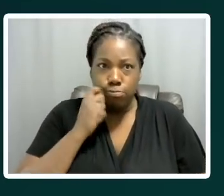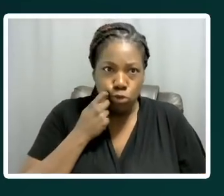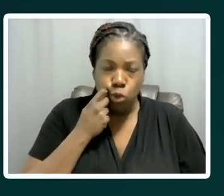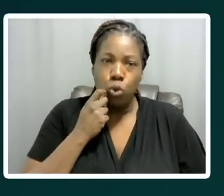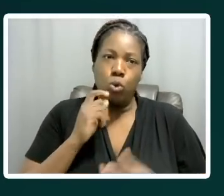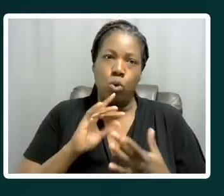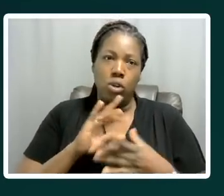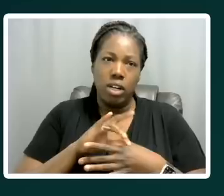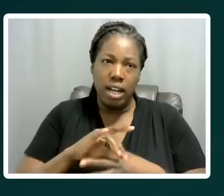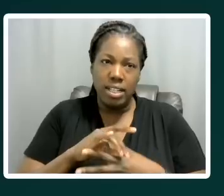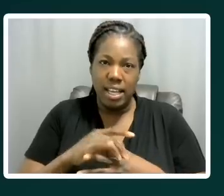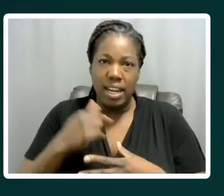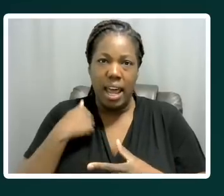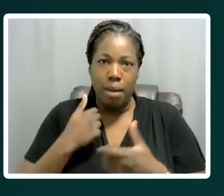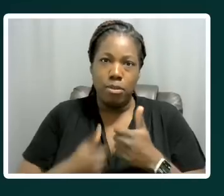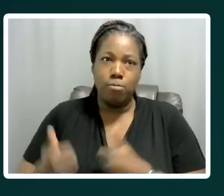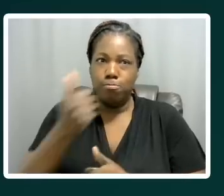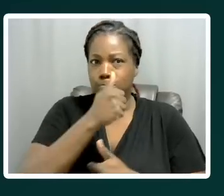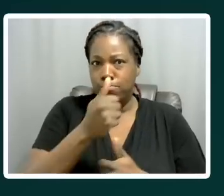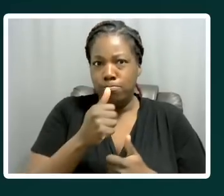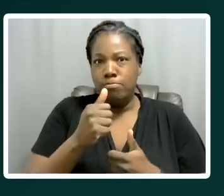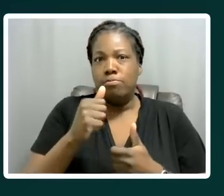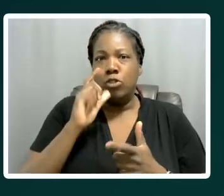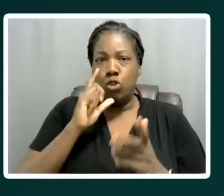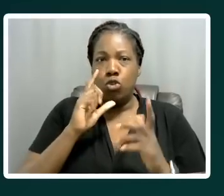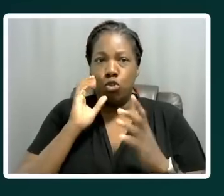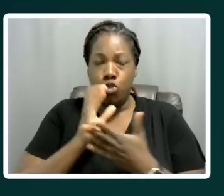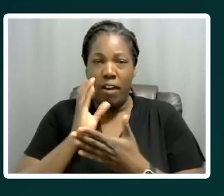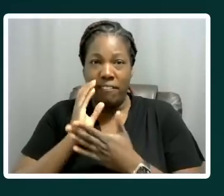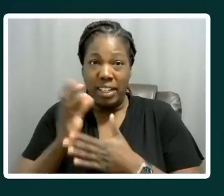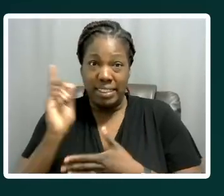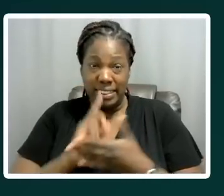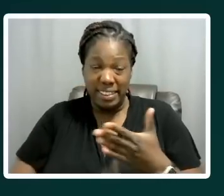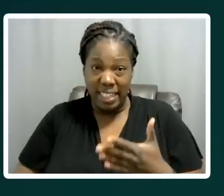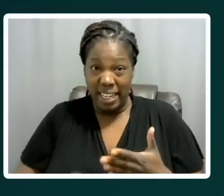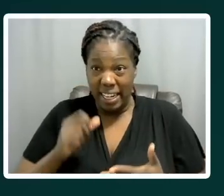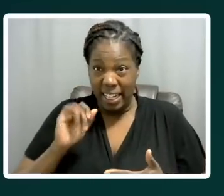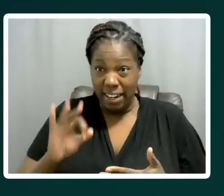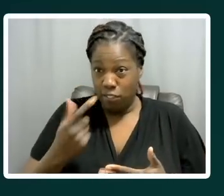I think they look pretty good. If you're interested in learning about these games more,